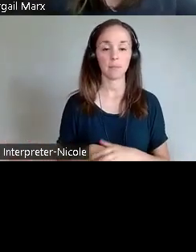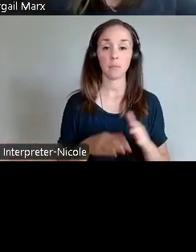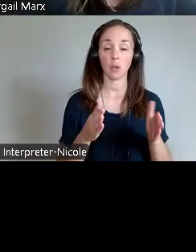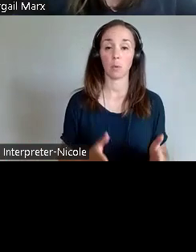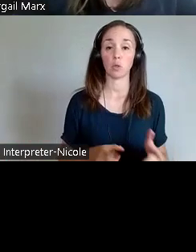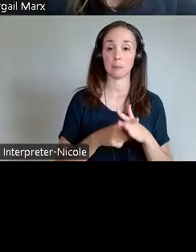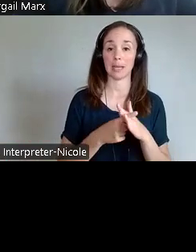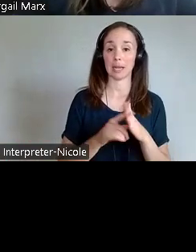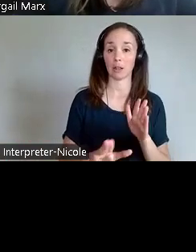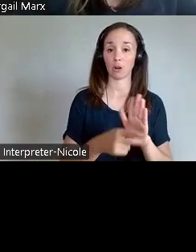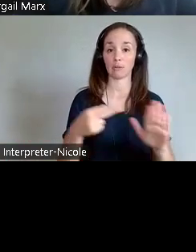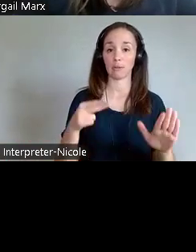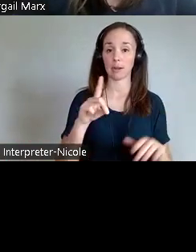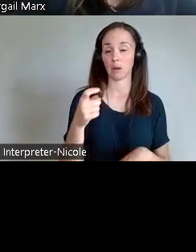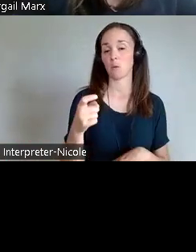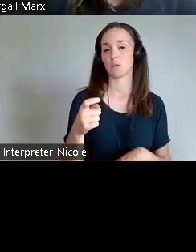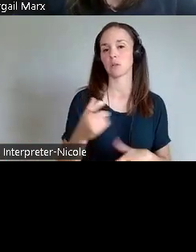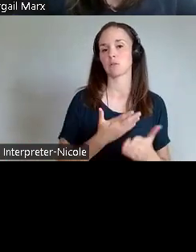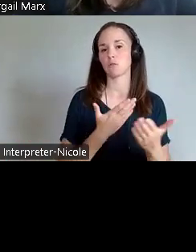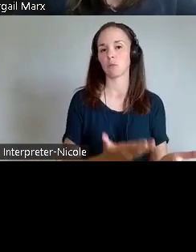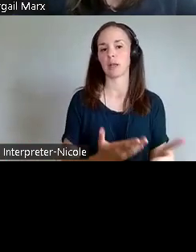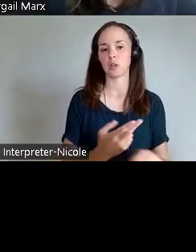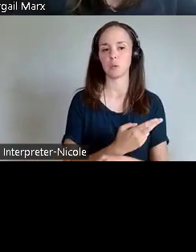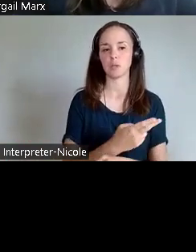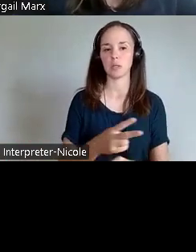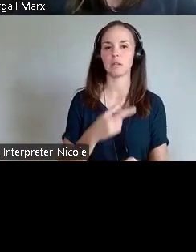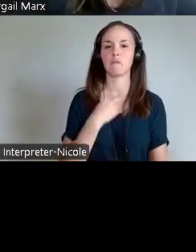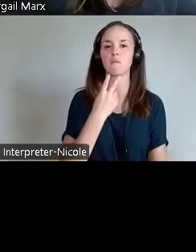diagnosis, we're often recommending what's called voice preservation.